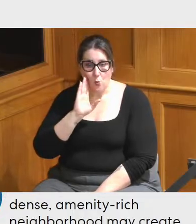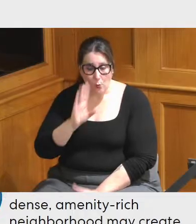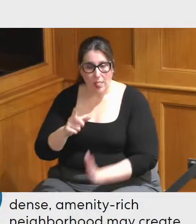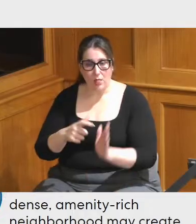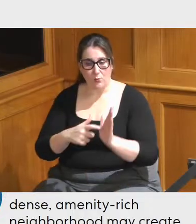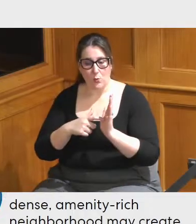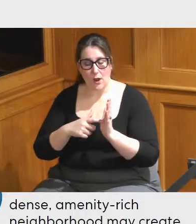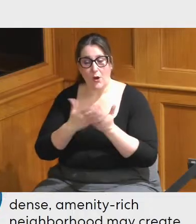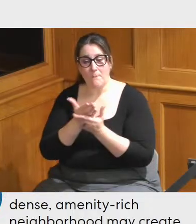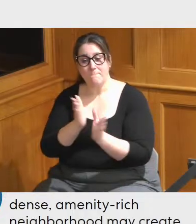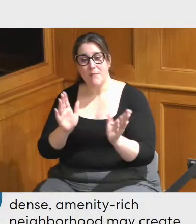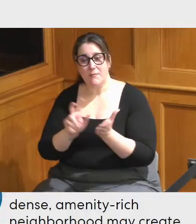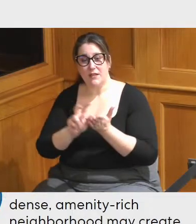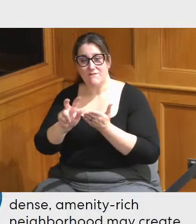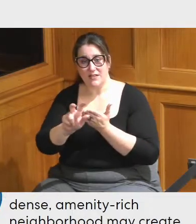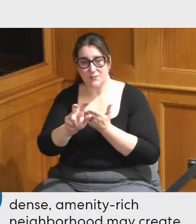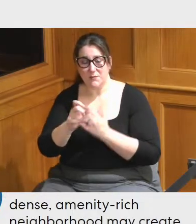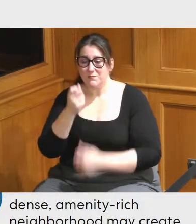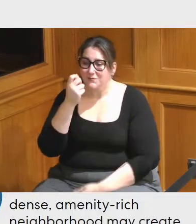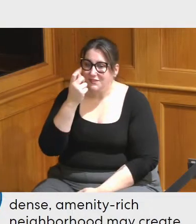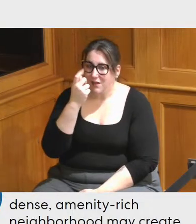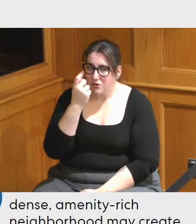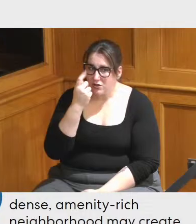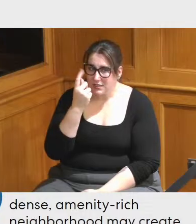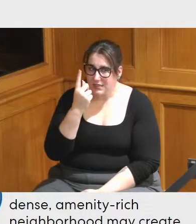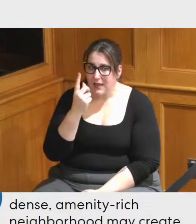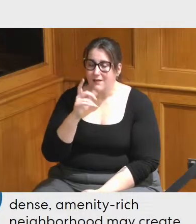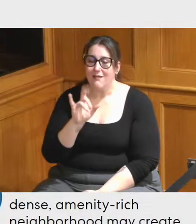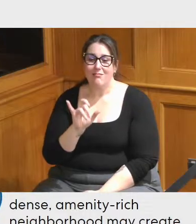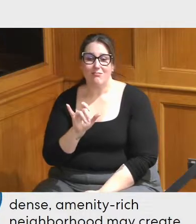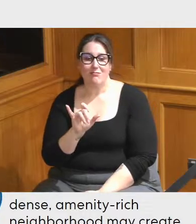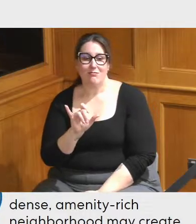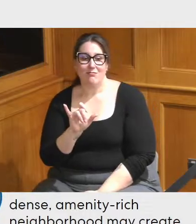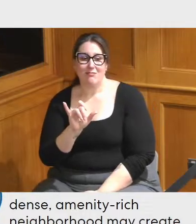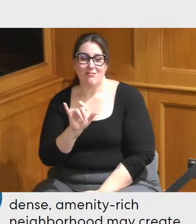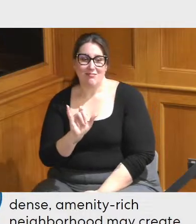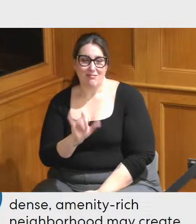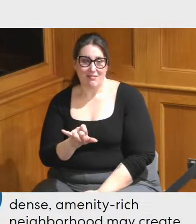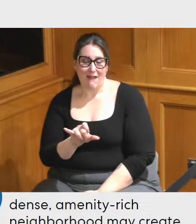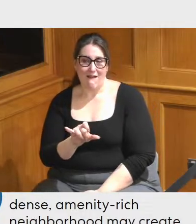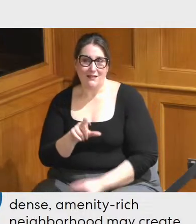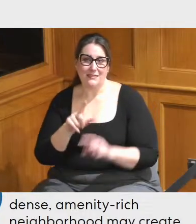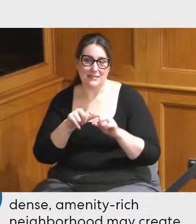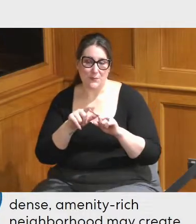The degree of that investment is relative to some choices and some ultimately changing conditions